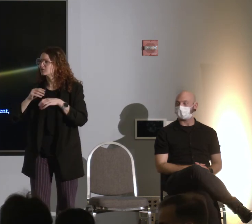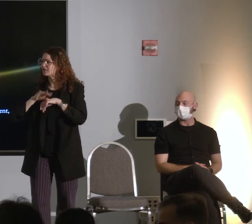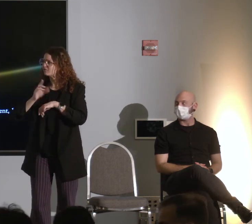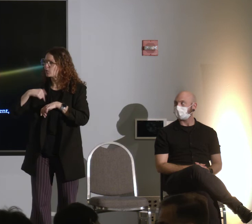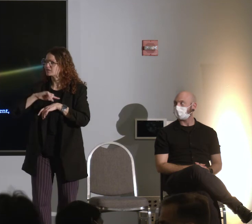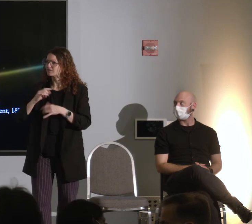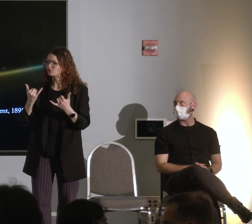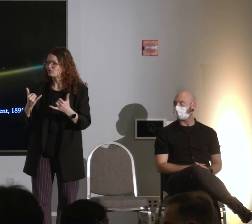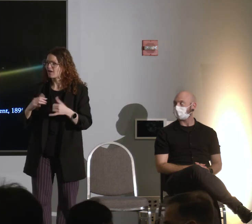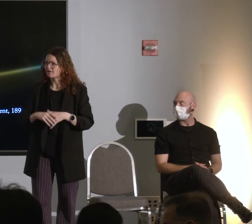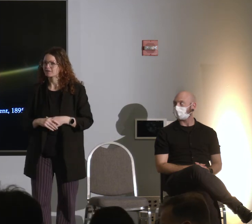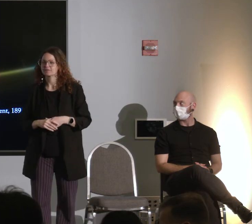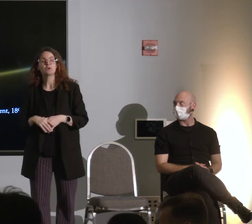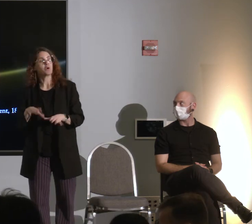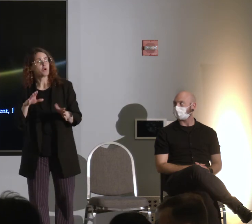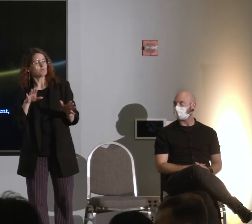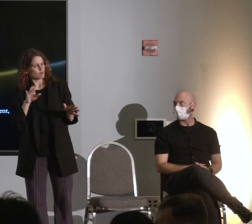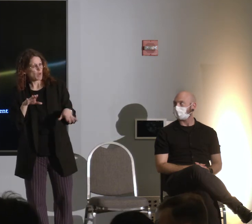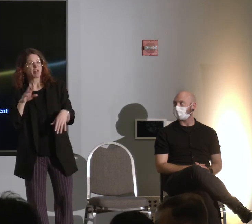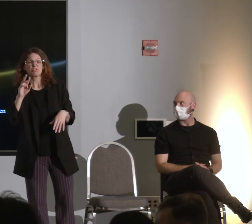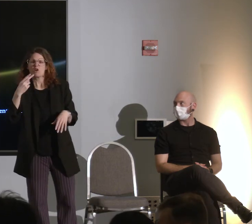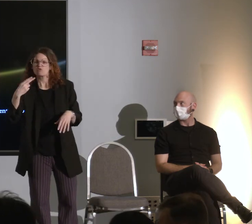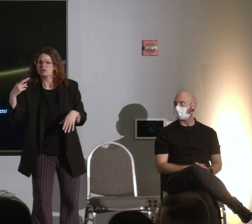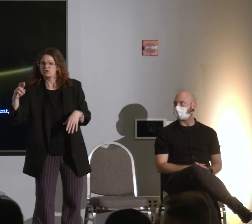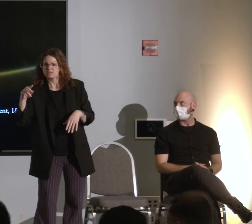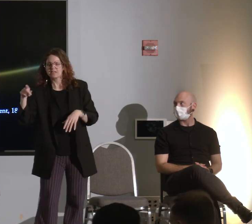Hugh: Well, I guess you'd have to say that Richardson was a student of the past.